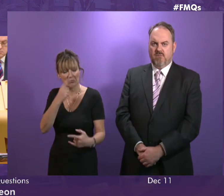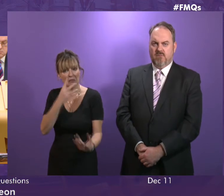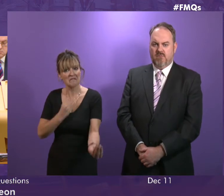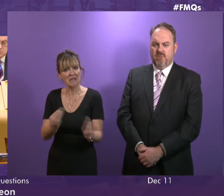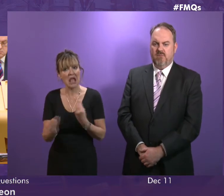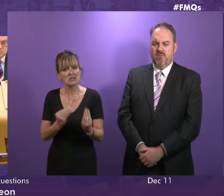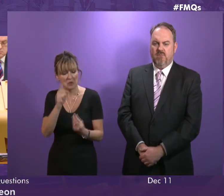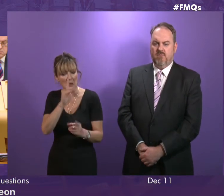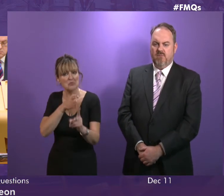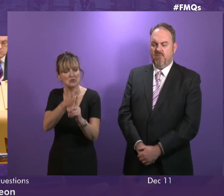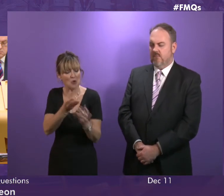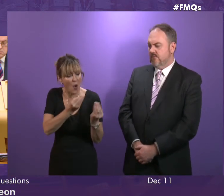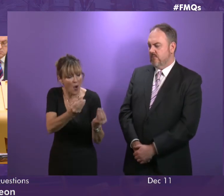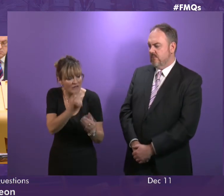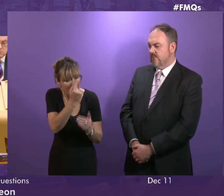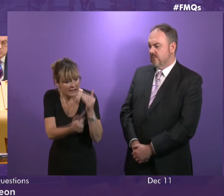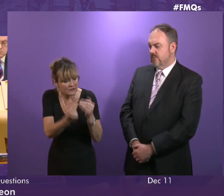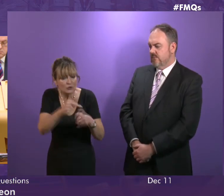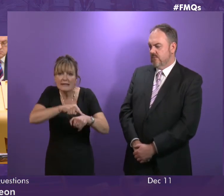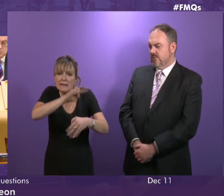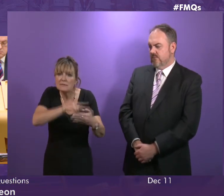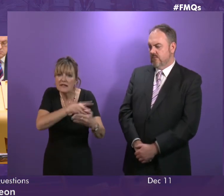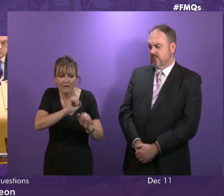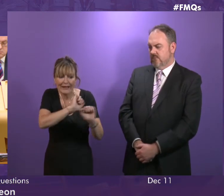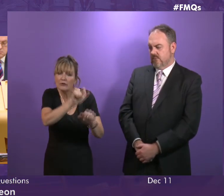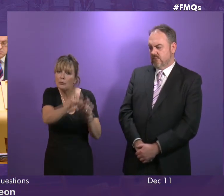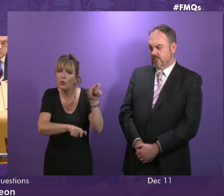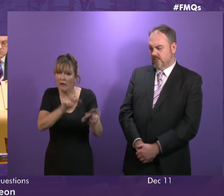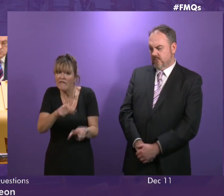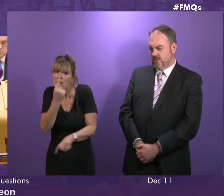their approach and that they offer individualised timetables wherever that is possible. We are